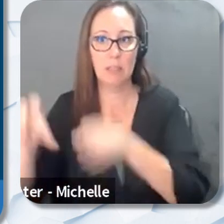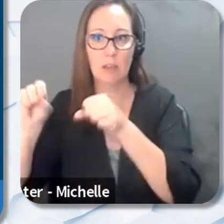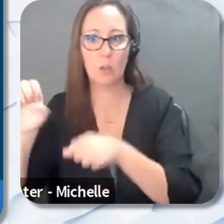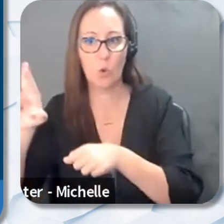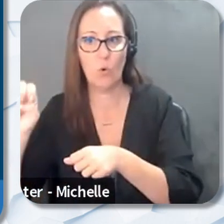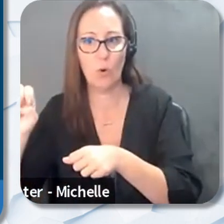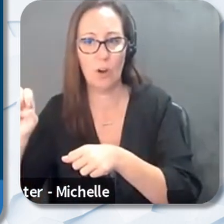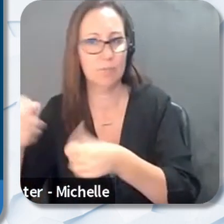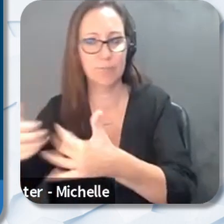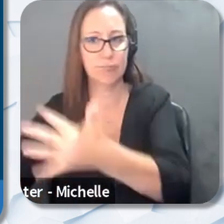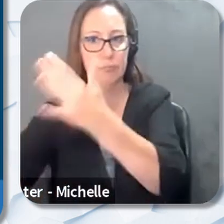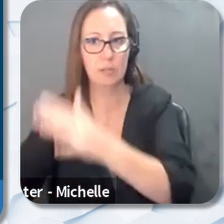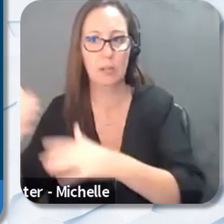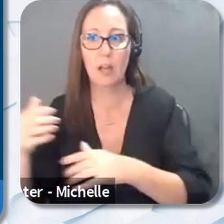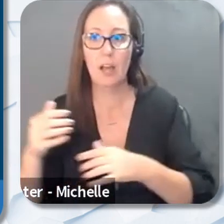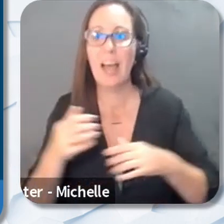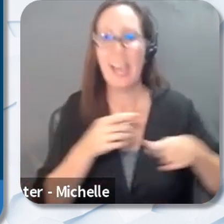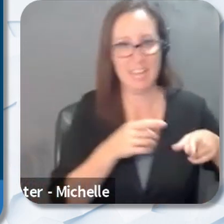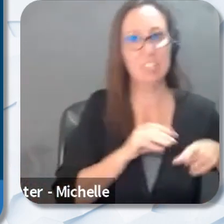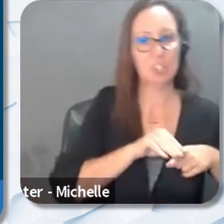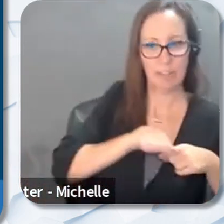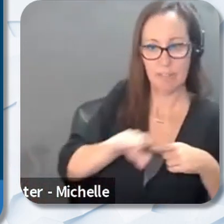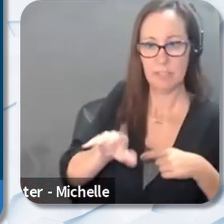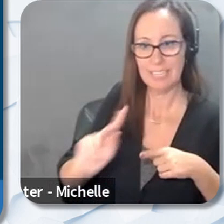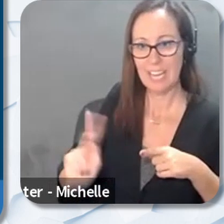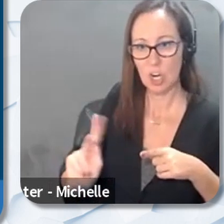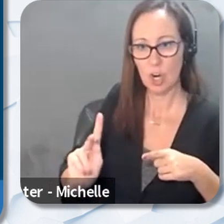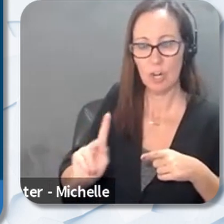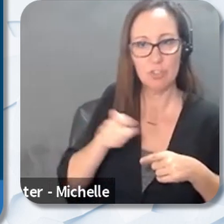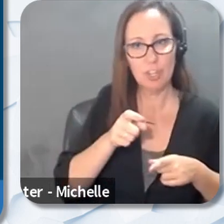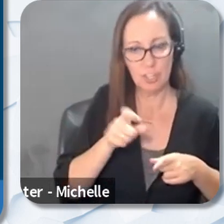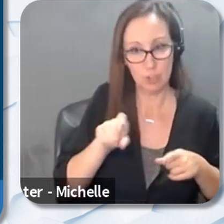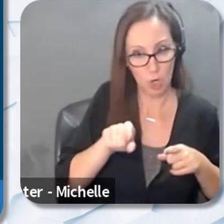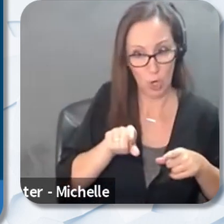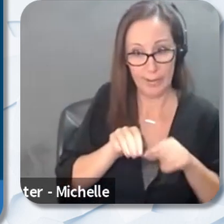that really should have gone up into candor became squashed. So that was our big learning